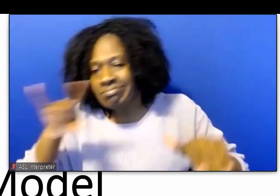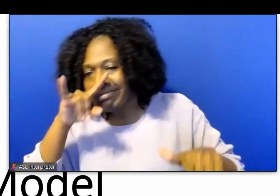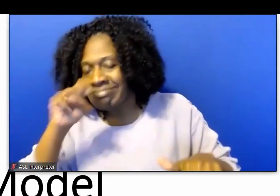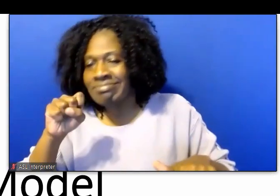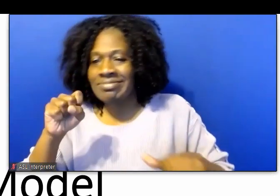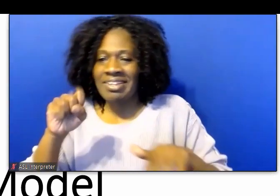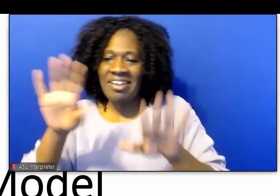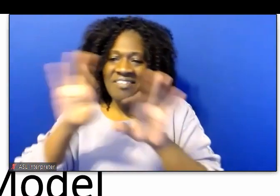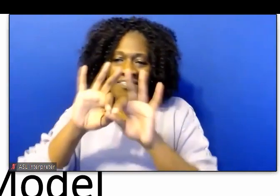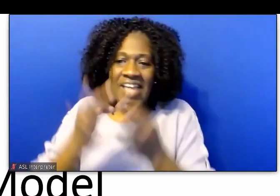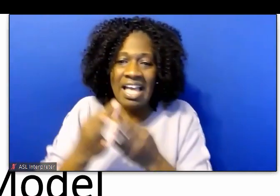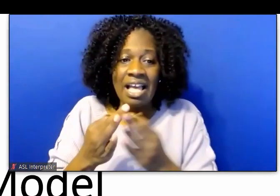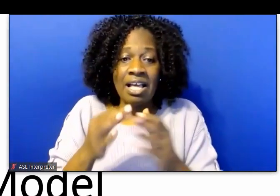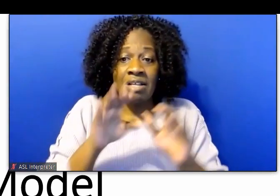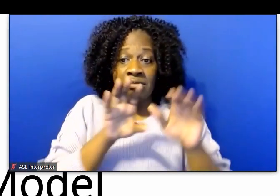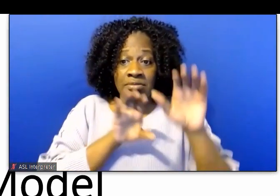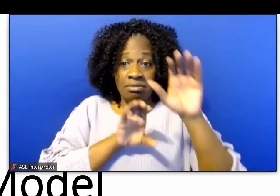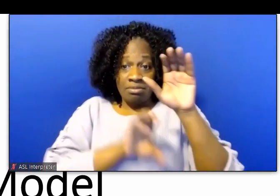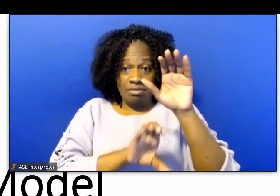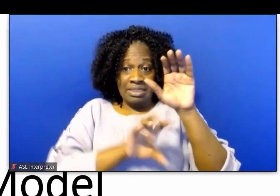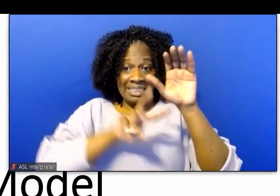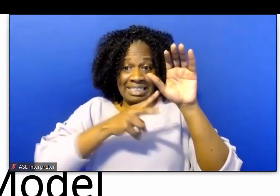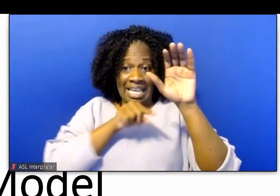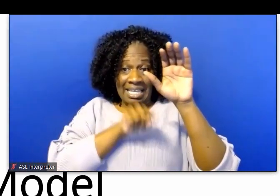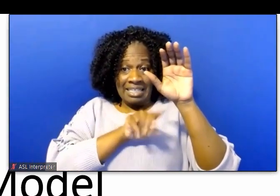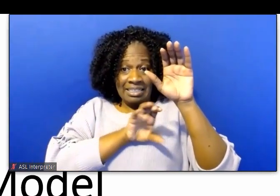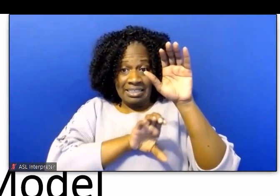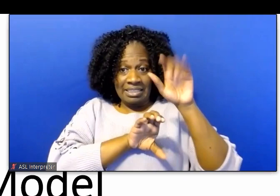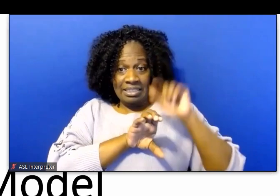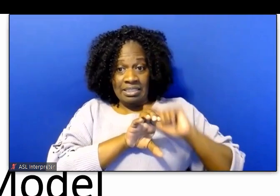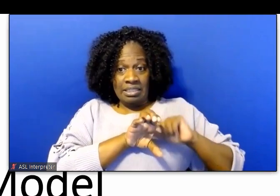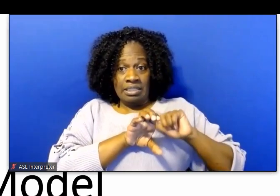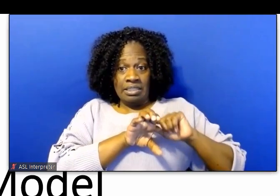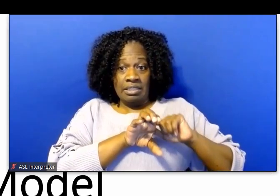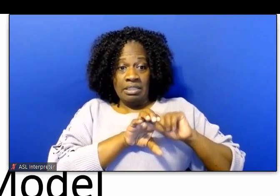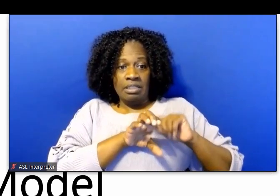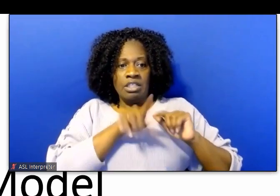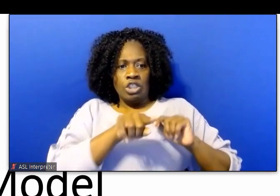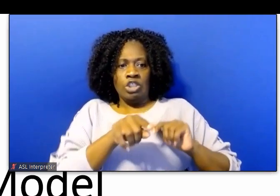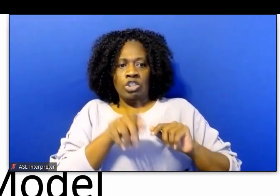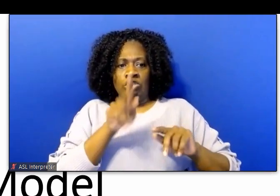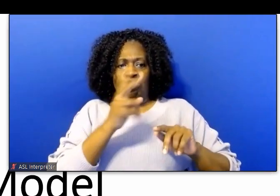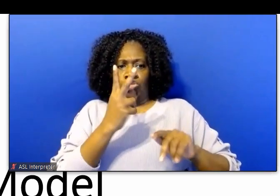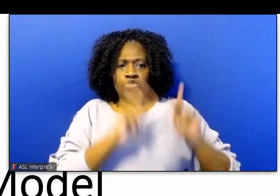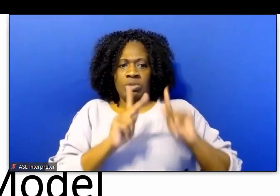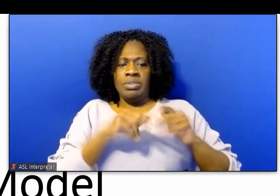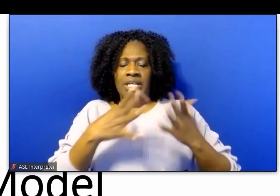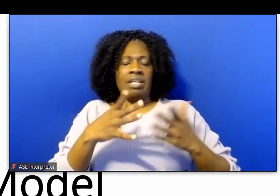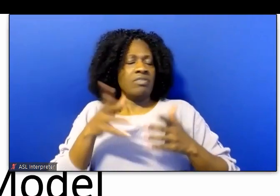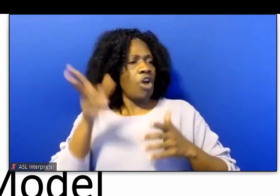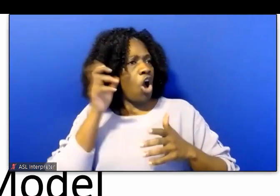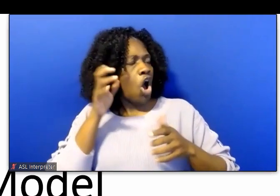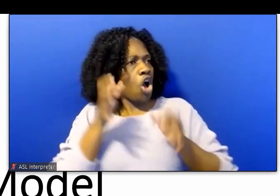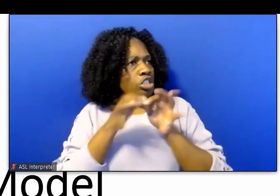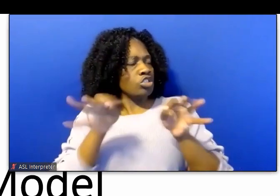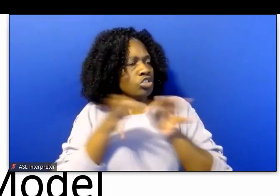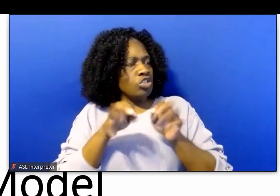And then on the bottom is a picture of two people giving an audio described tour of the art